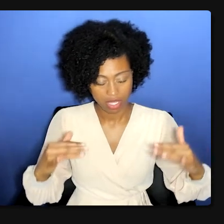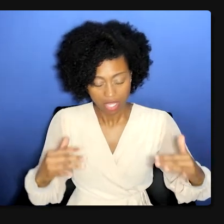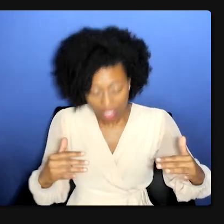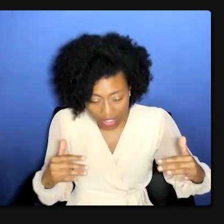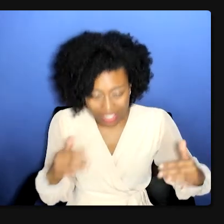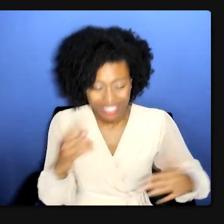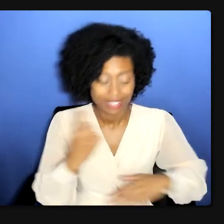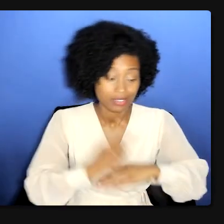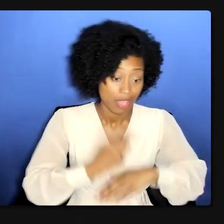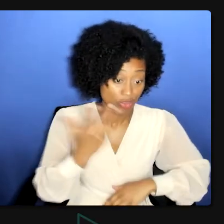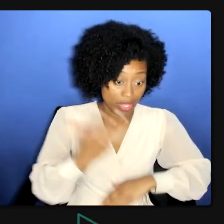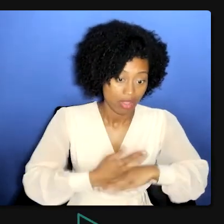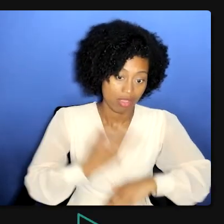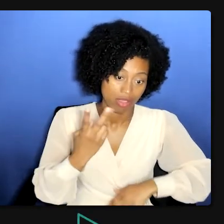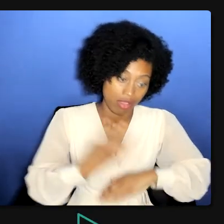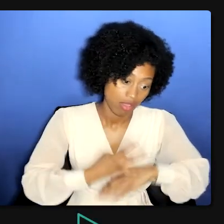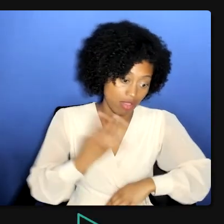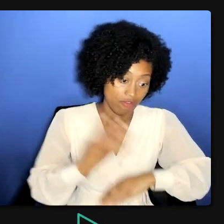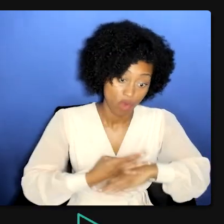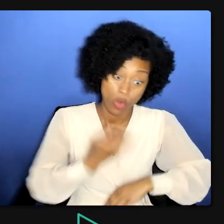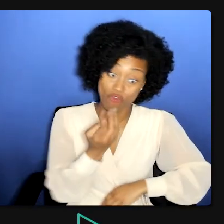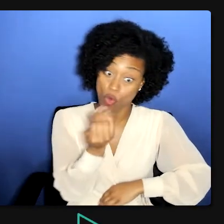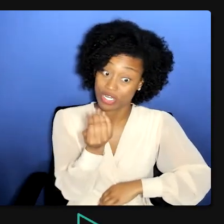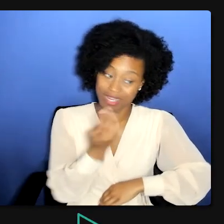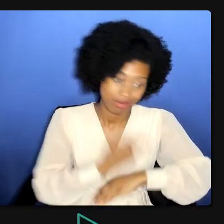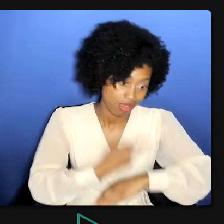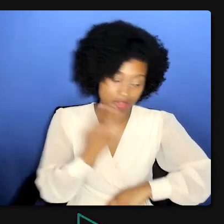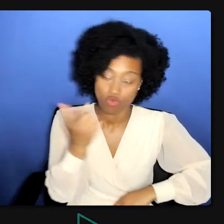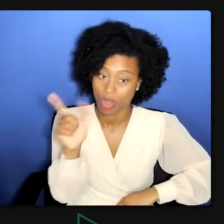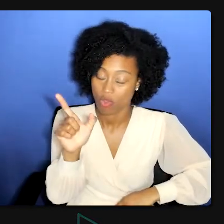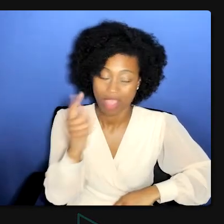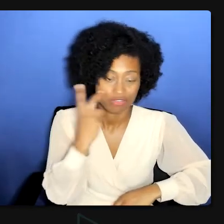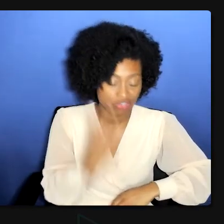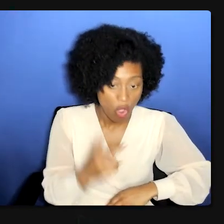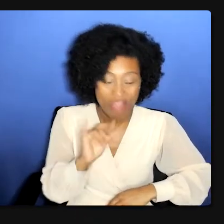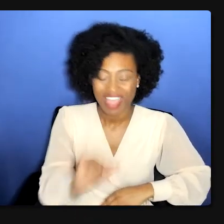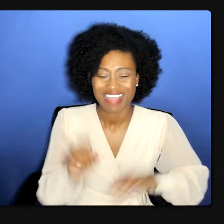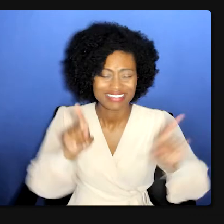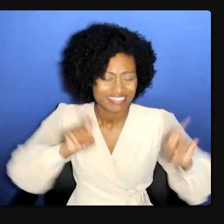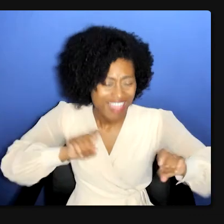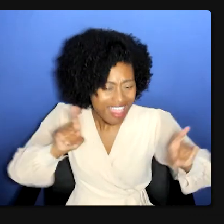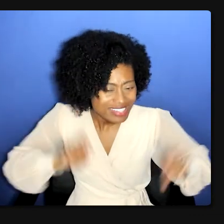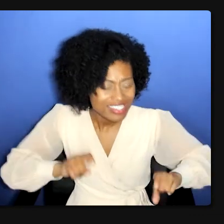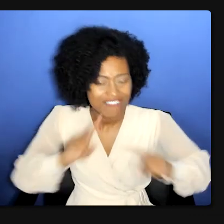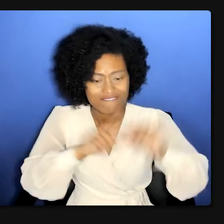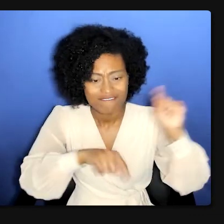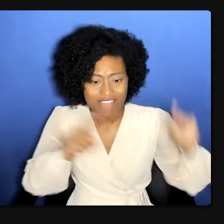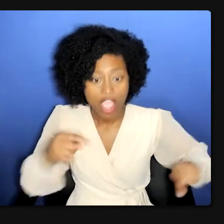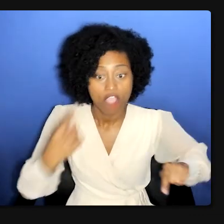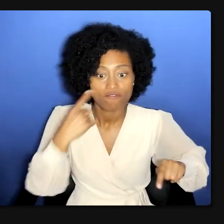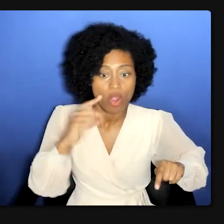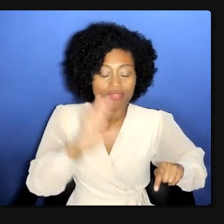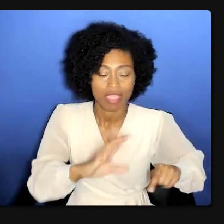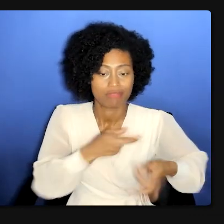the retention curve, D3, D7, D14, D21, we saw that the test variant for the retention curve of payers